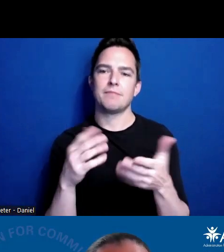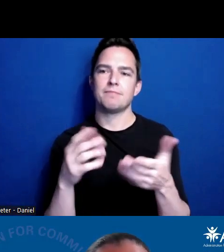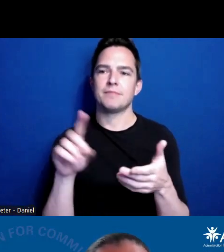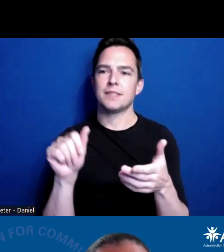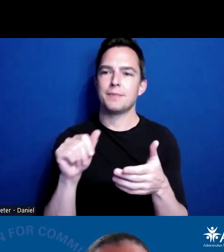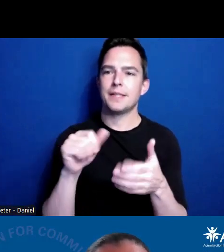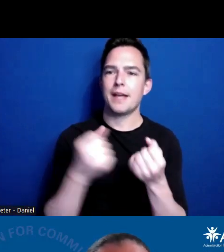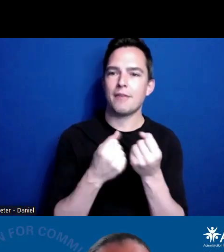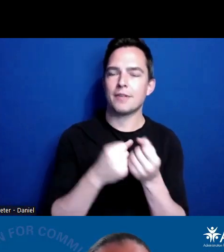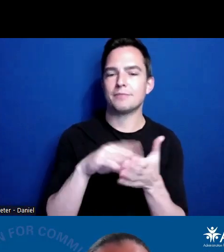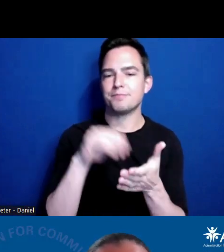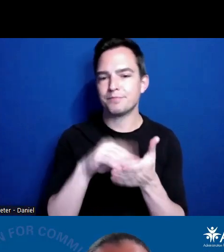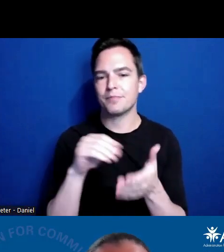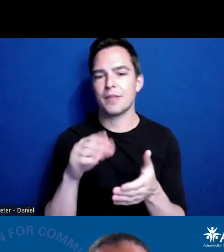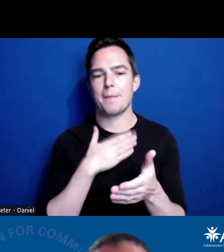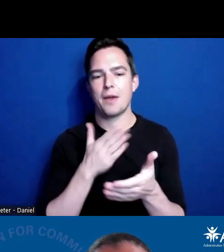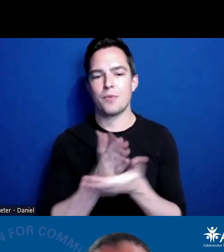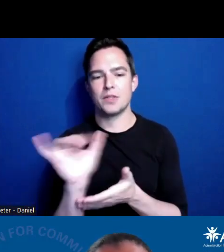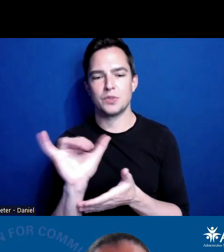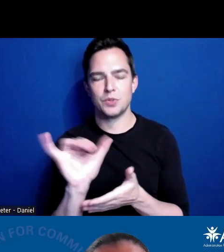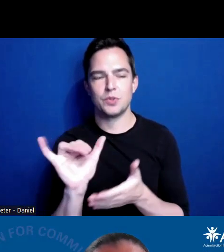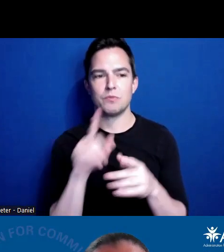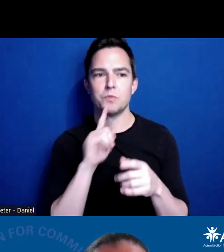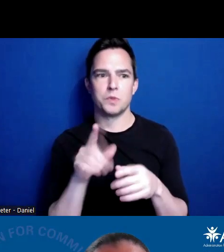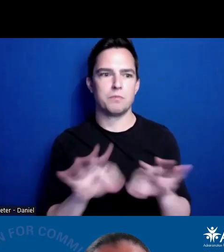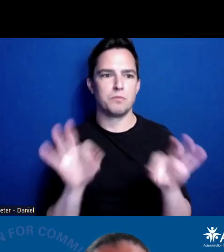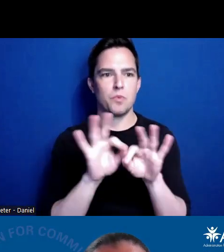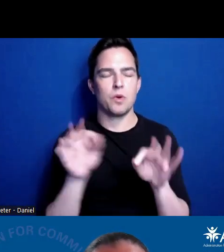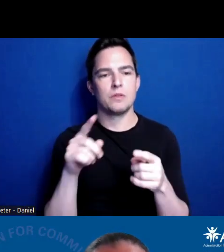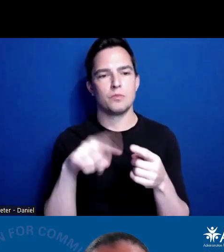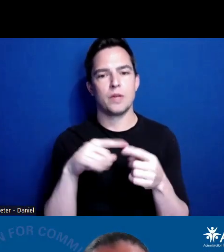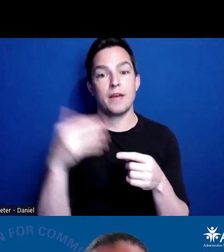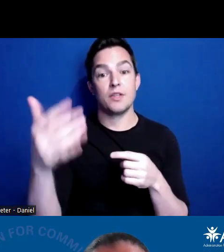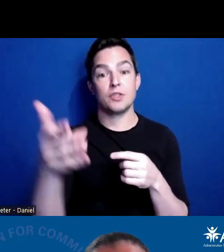about my rights which was extremely important as I did eventually go on to sue my school district